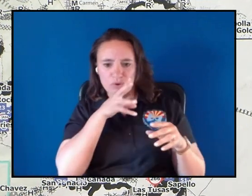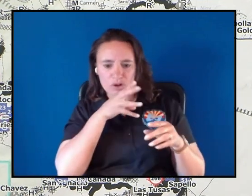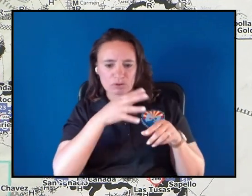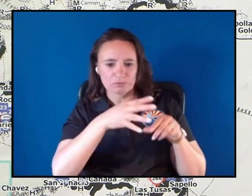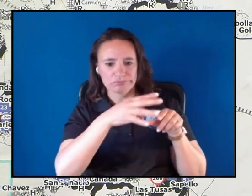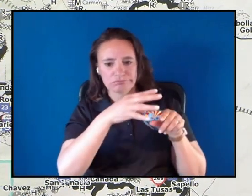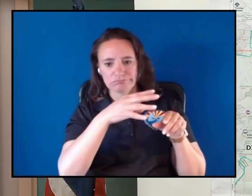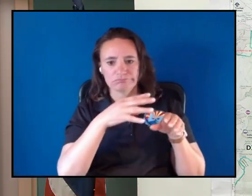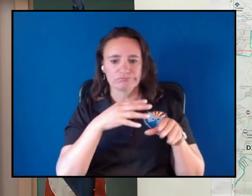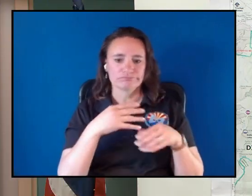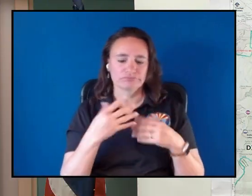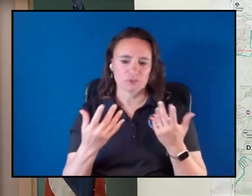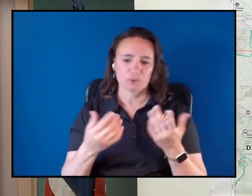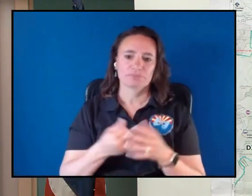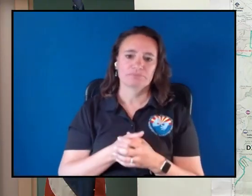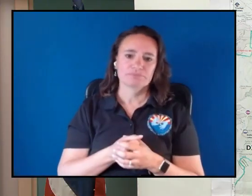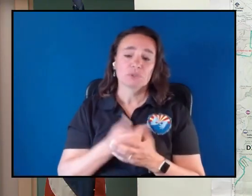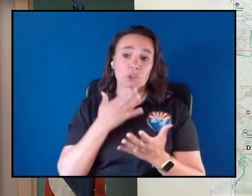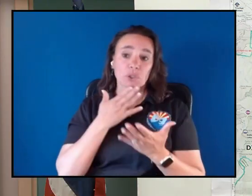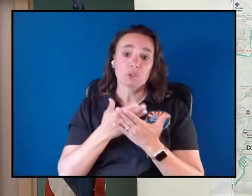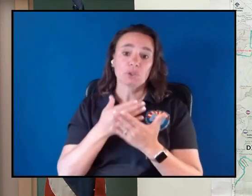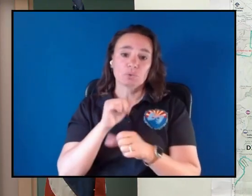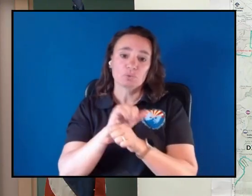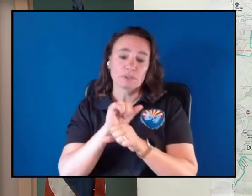So, a lot of good work is continuing in there. And then as we come up into